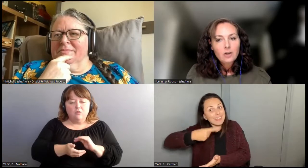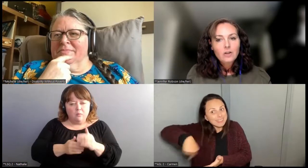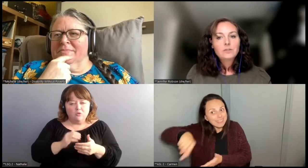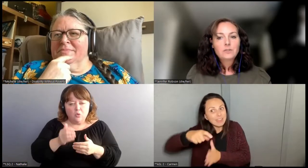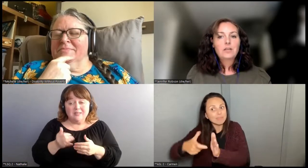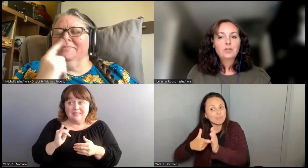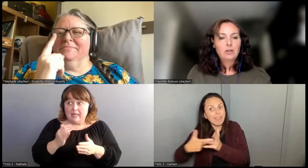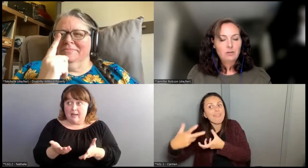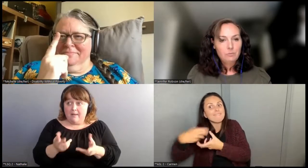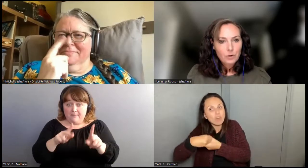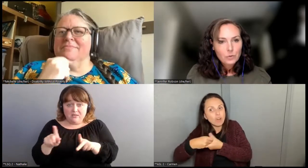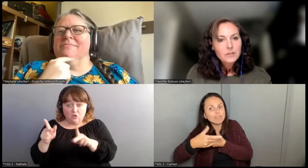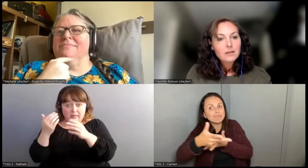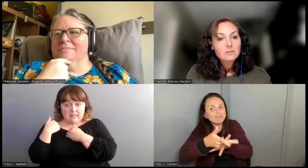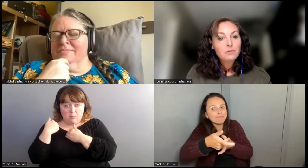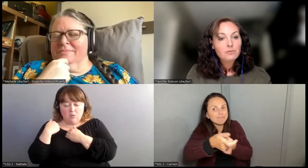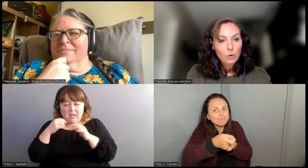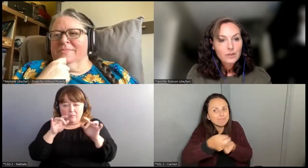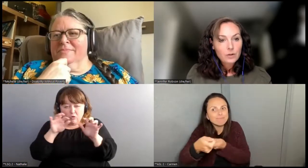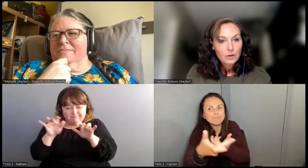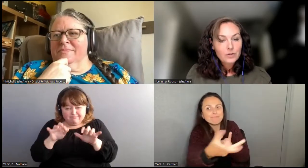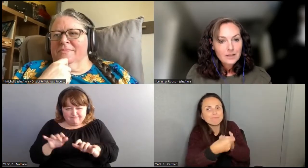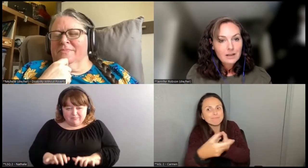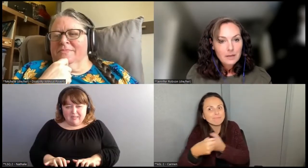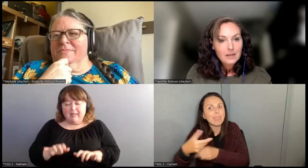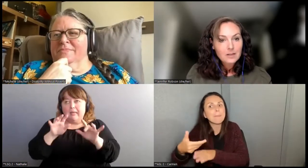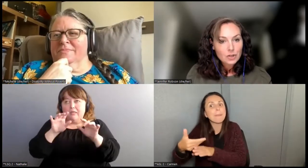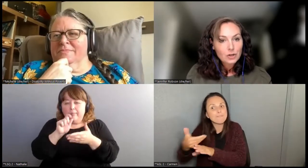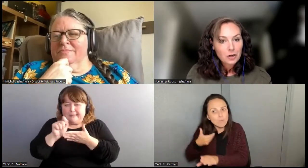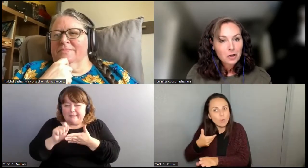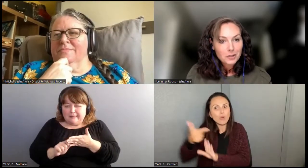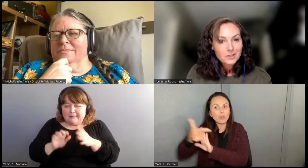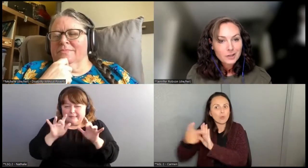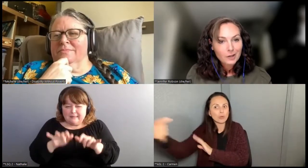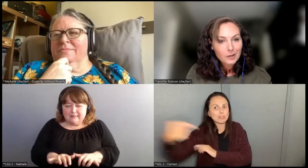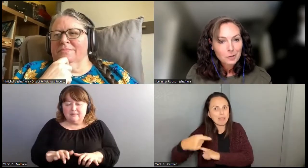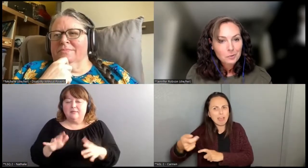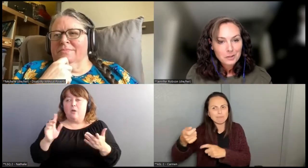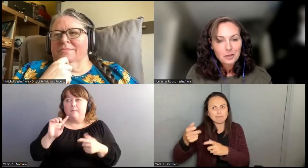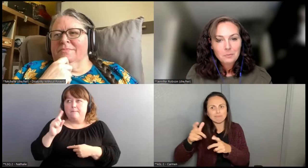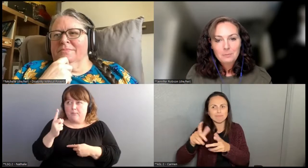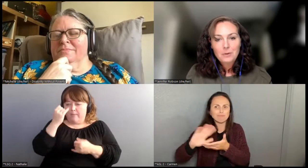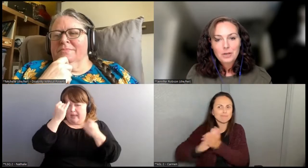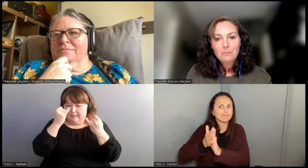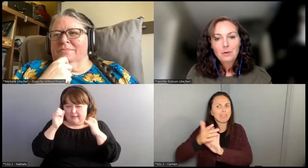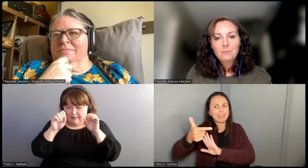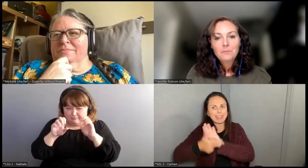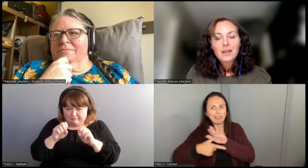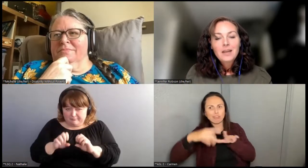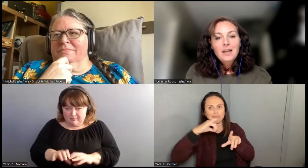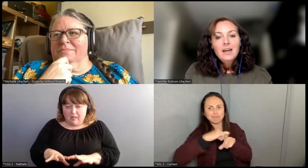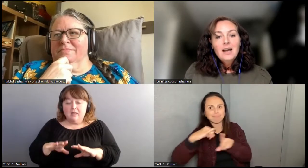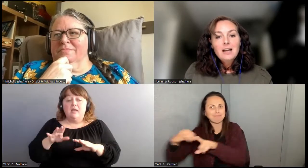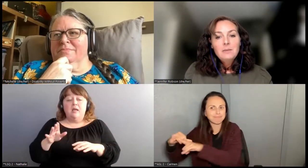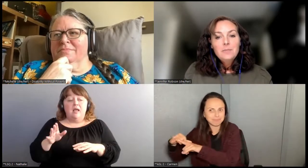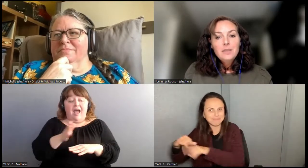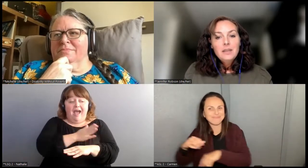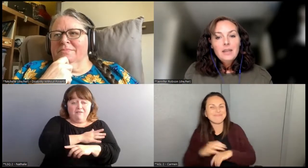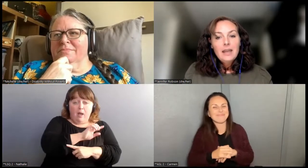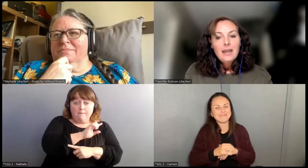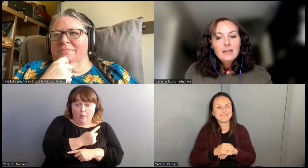IN A CONSULTATION PROCESS BEFORE THE LAWYERS COME IN AND TURN IT ALL INTO LEGAL MUMBO-JUMBO.